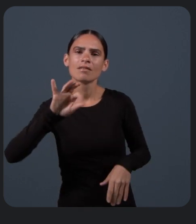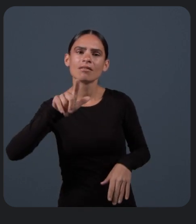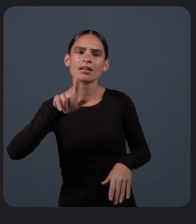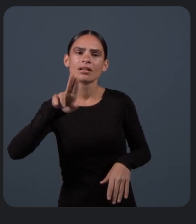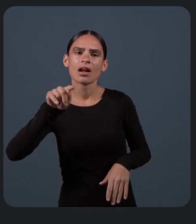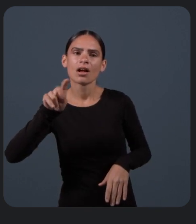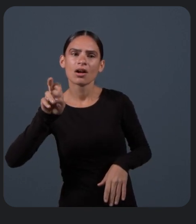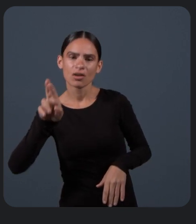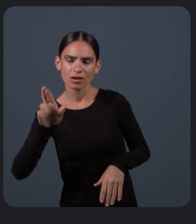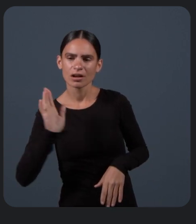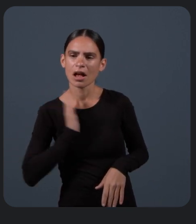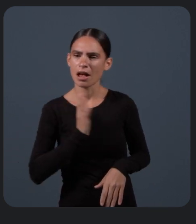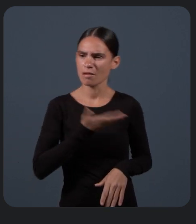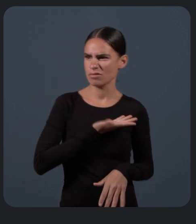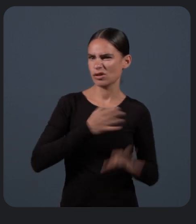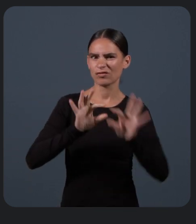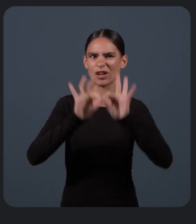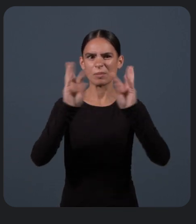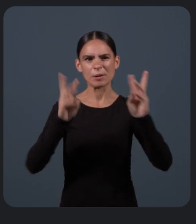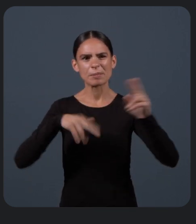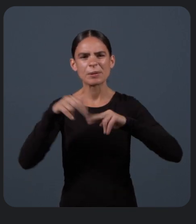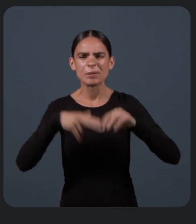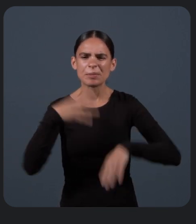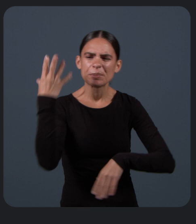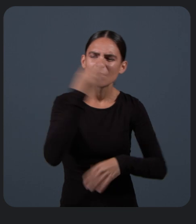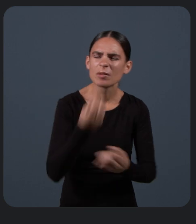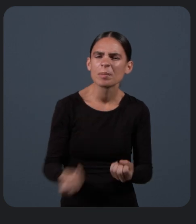is our framework for building beautiful multiplatform